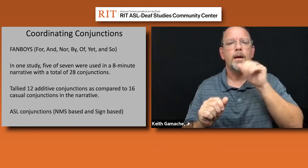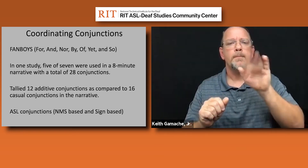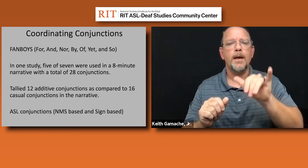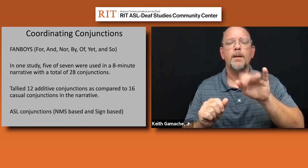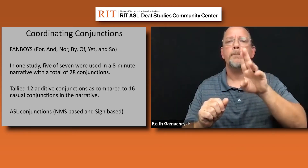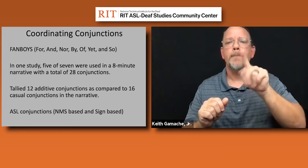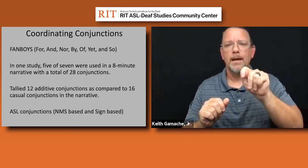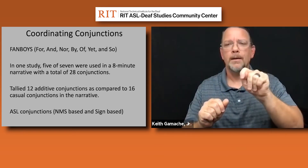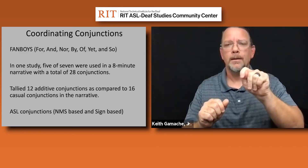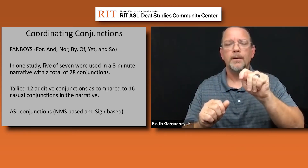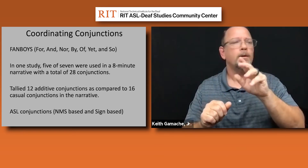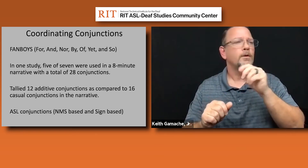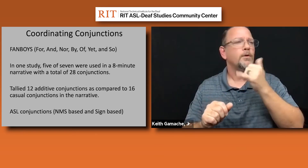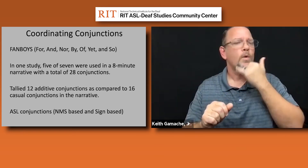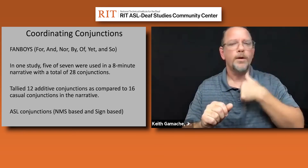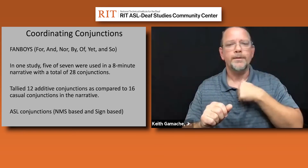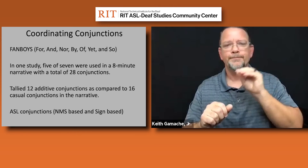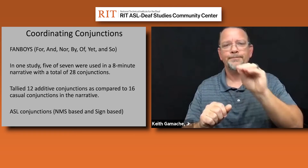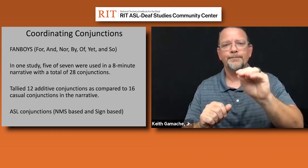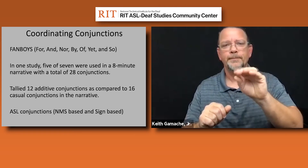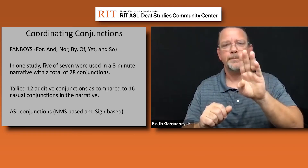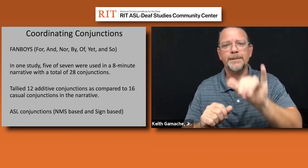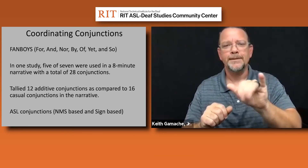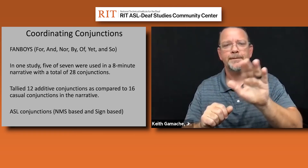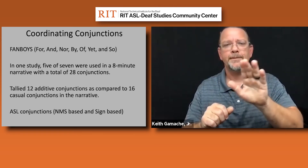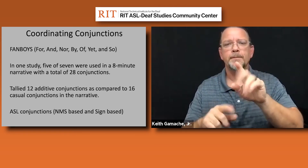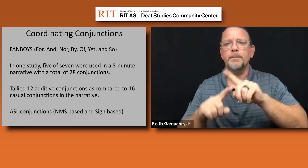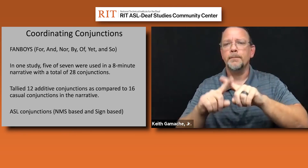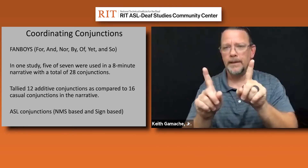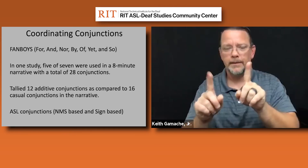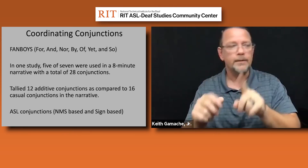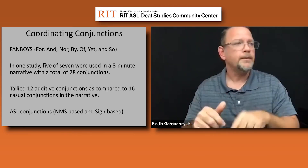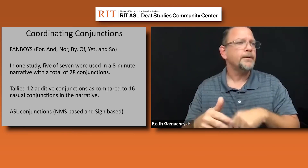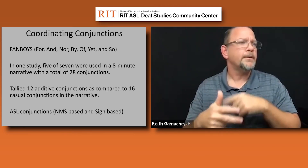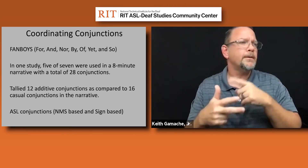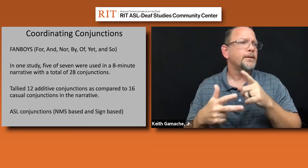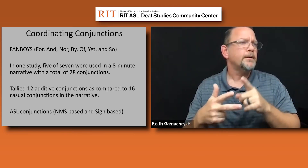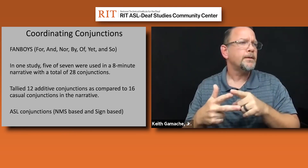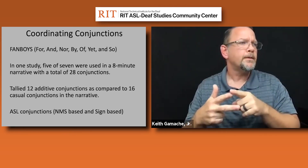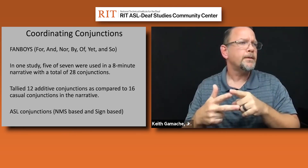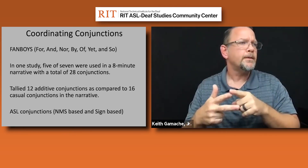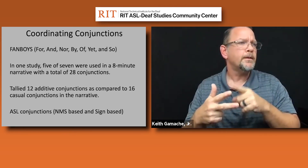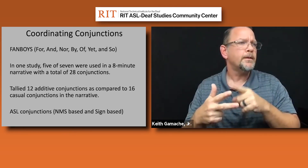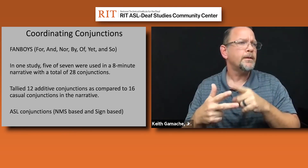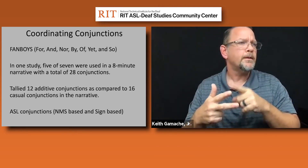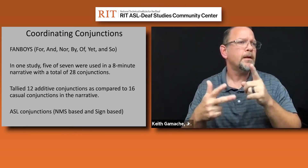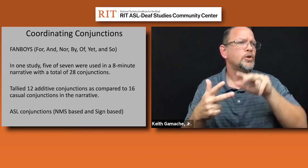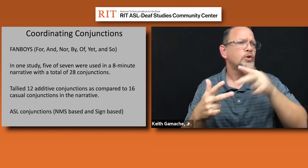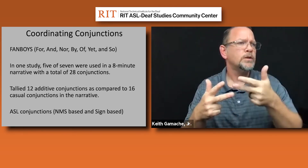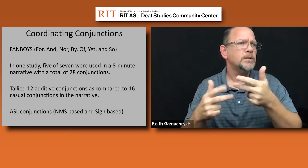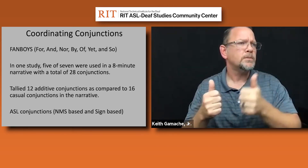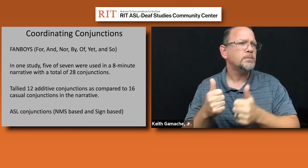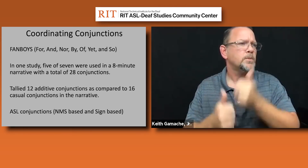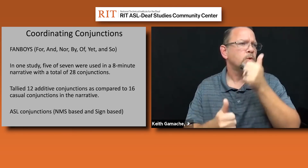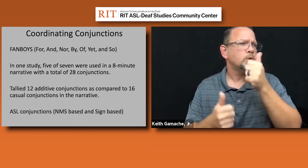Oh, not "by." "But." I might have put the wrong word in there on the slide. The second one is "but," and then the third